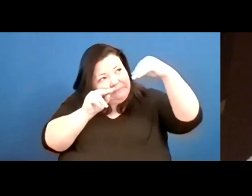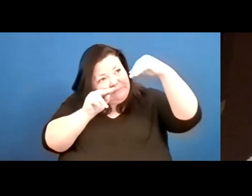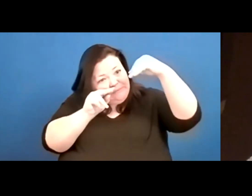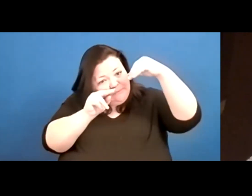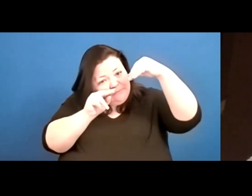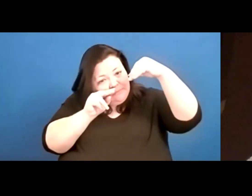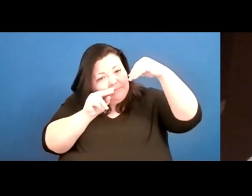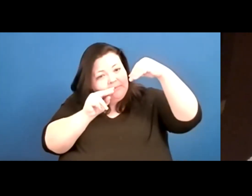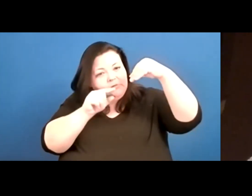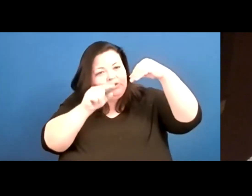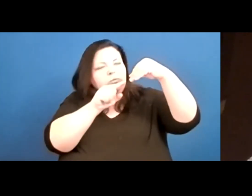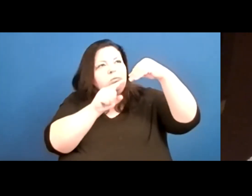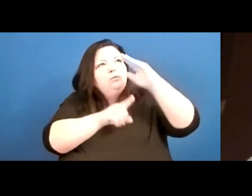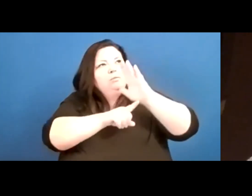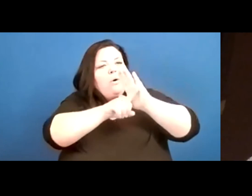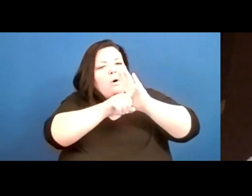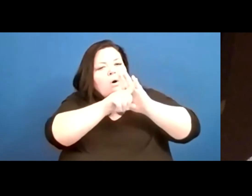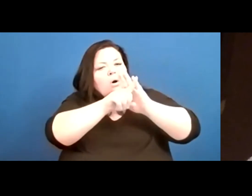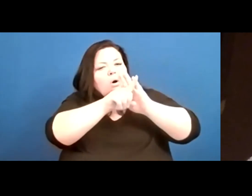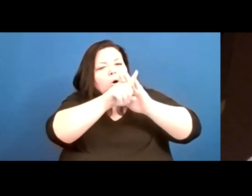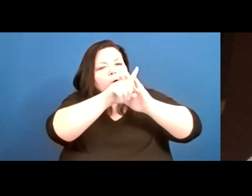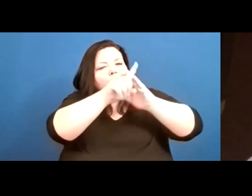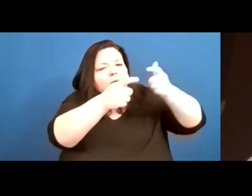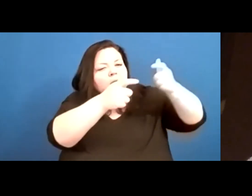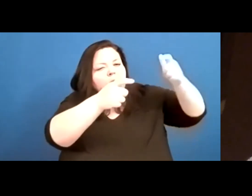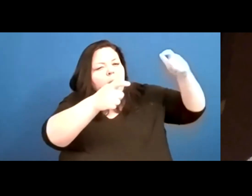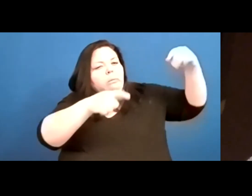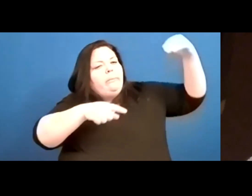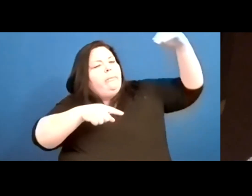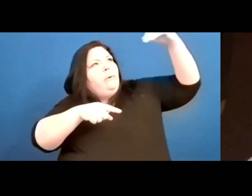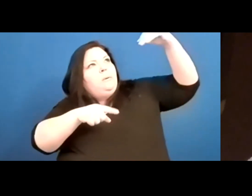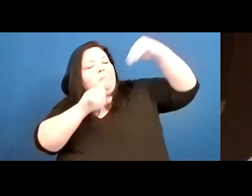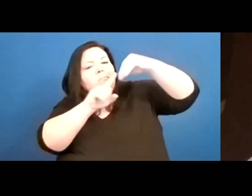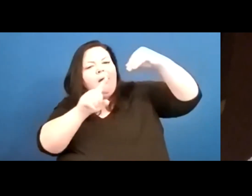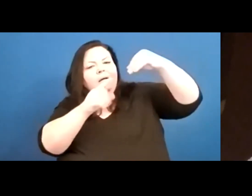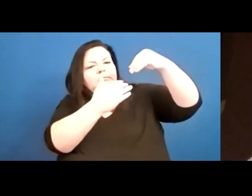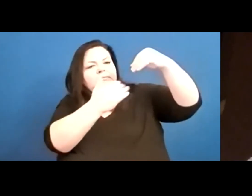She was so tall/ and took up so much/ sky, but she stood apart/ from me and held/